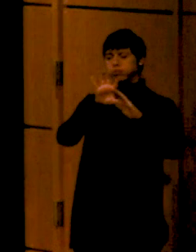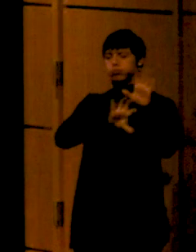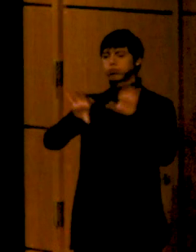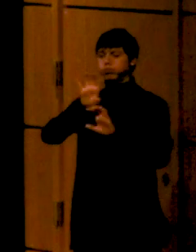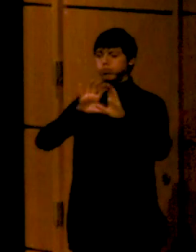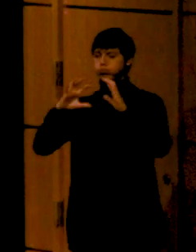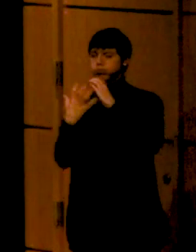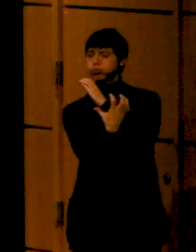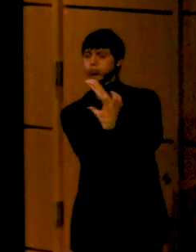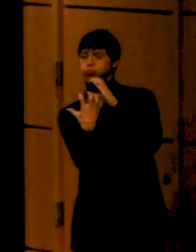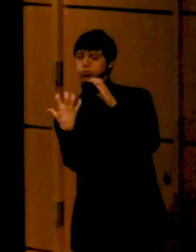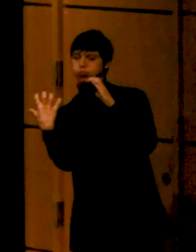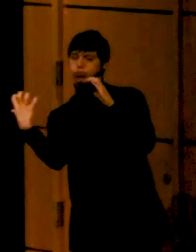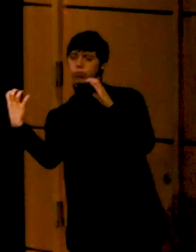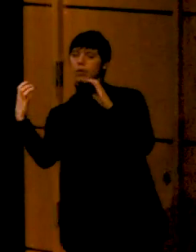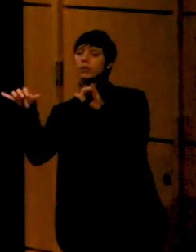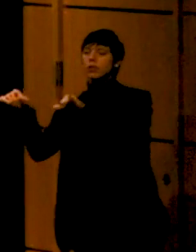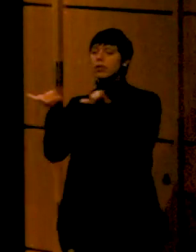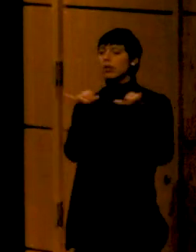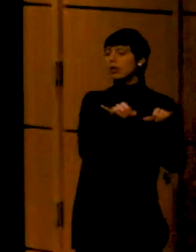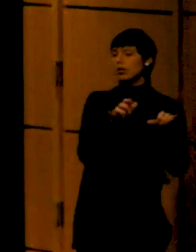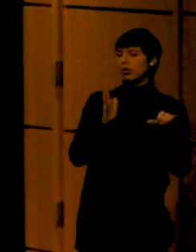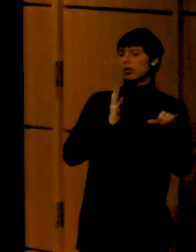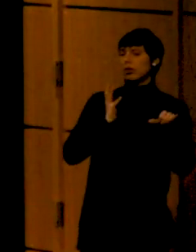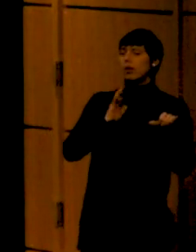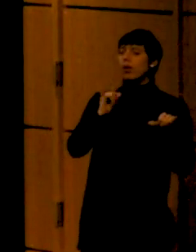watercolor of Childe Hassam, we saw earlier.